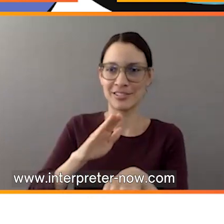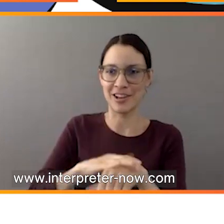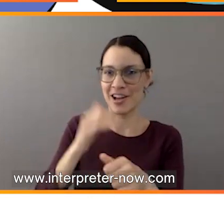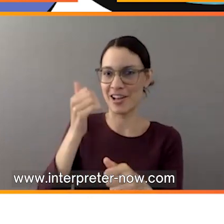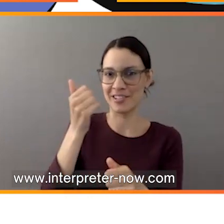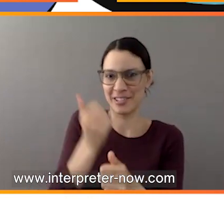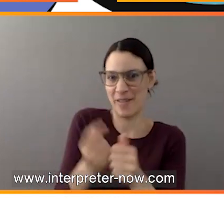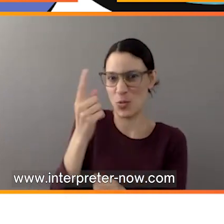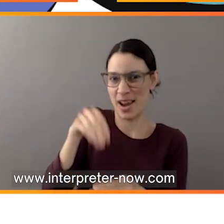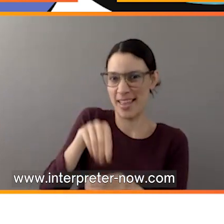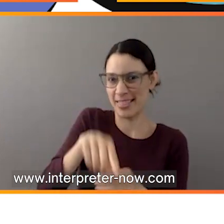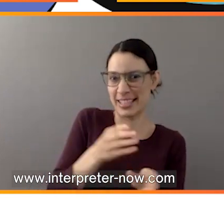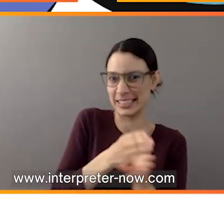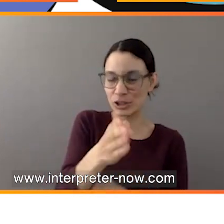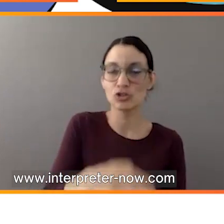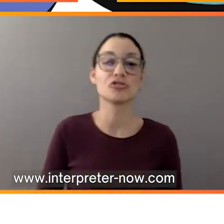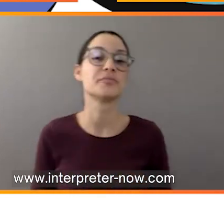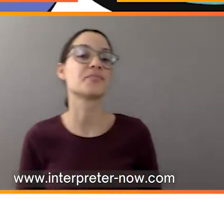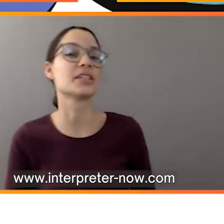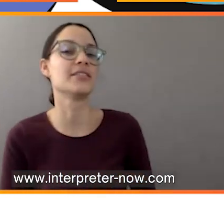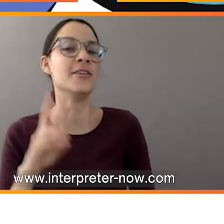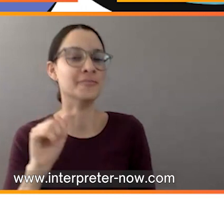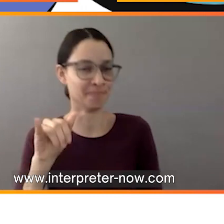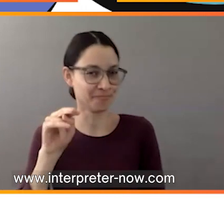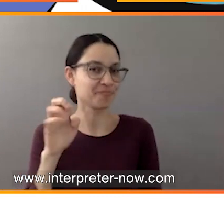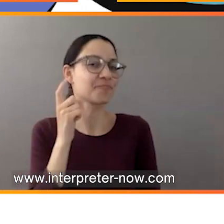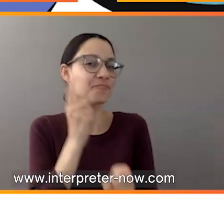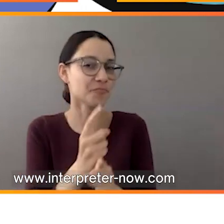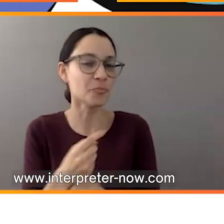Yeah, we eventually had a career fair.